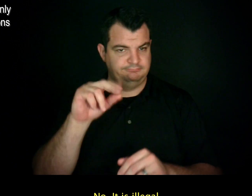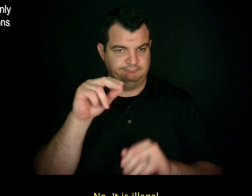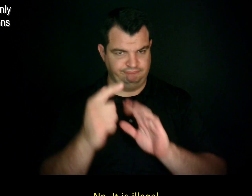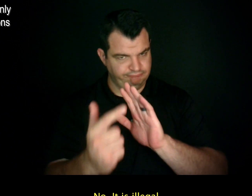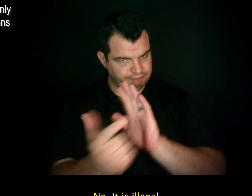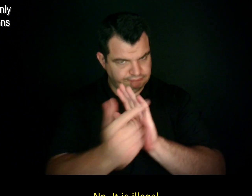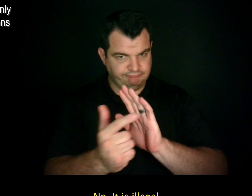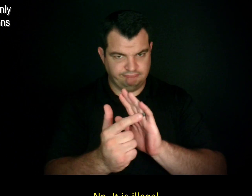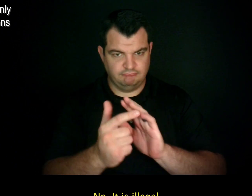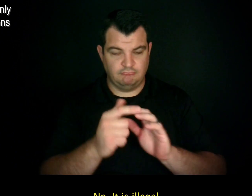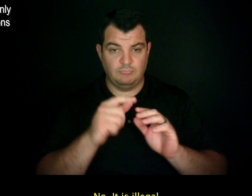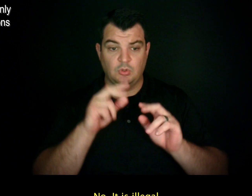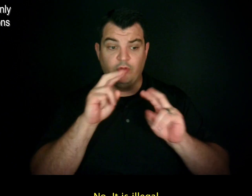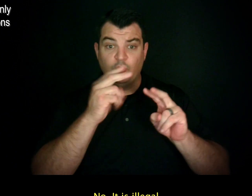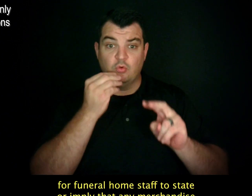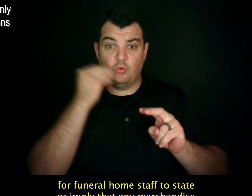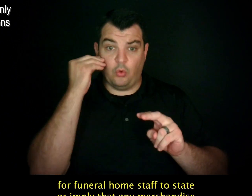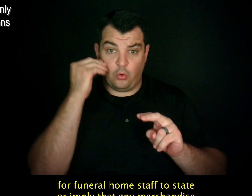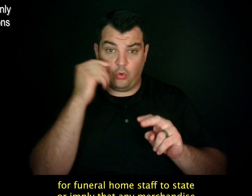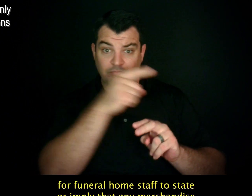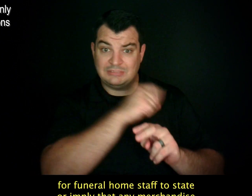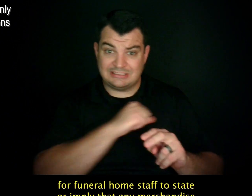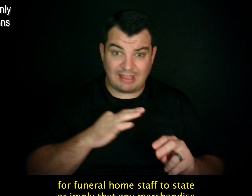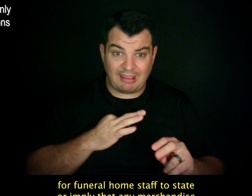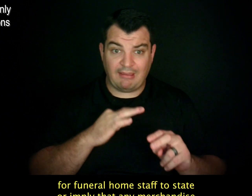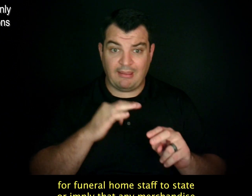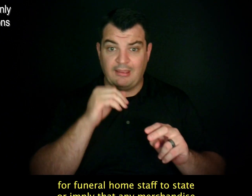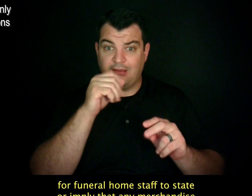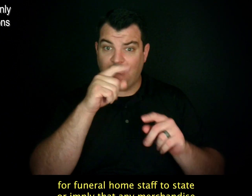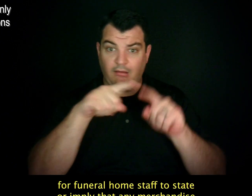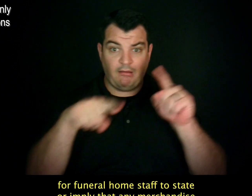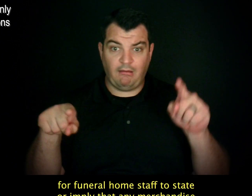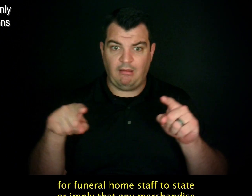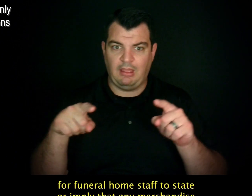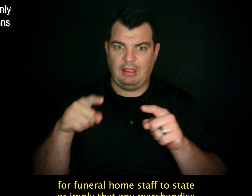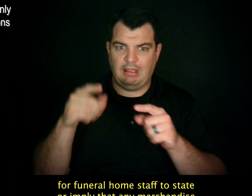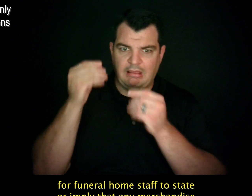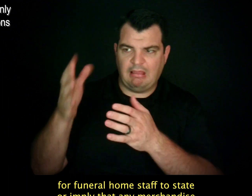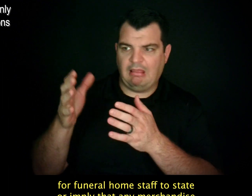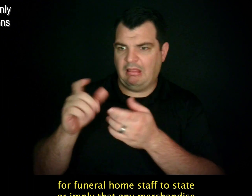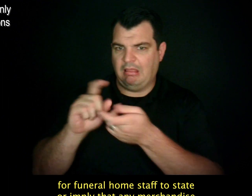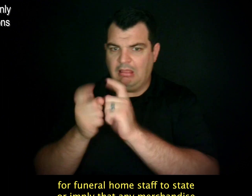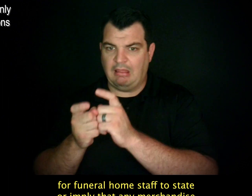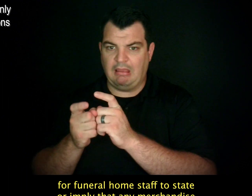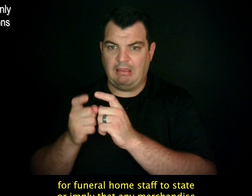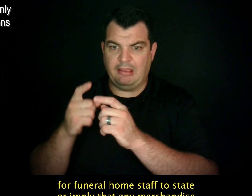No. It is illegal for funeral home staff to state or imply that any merchandise